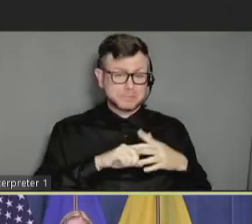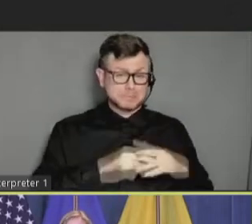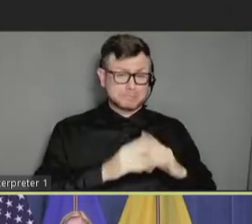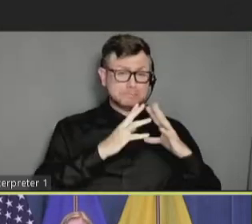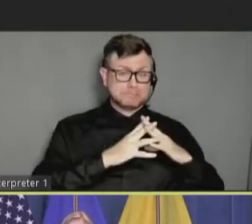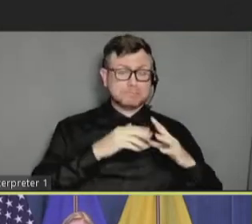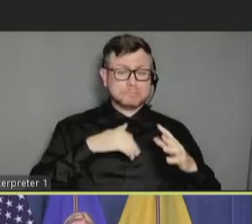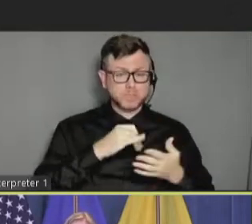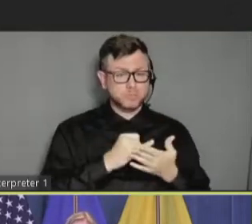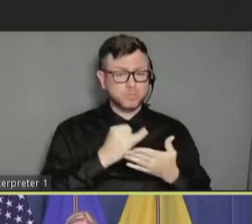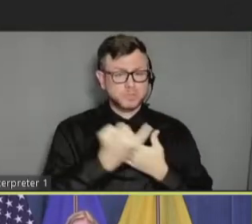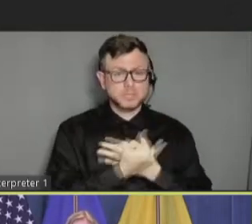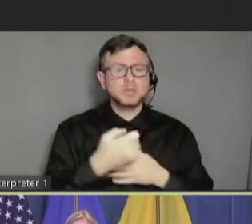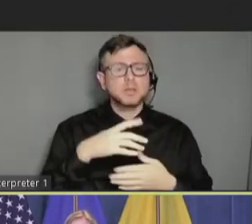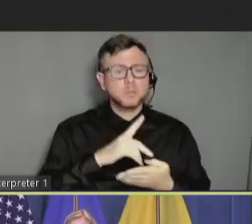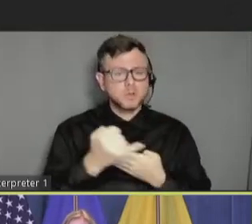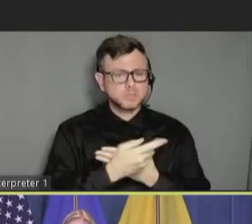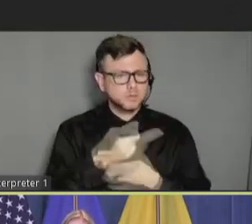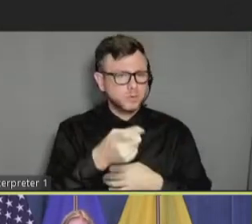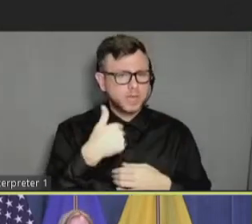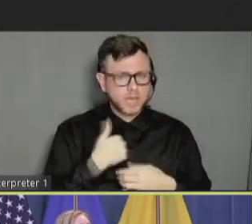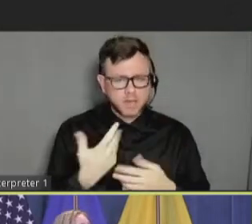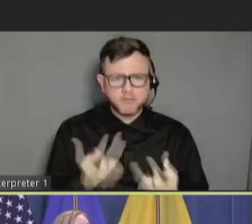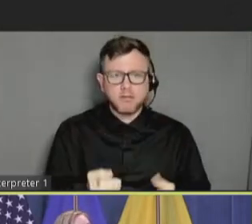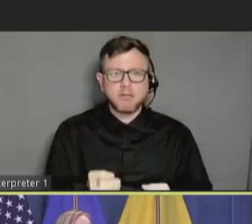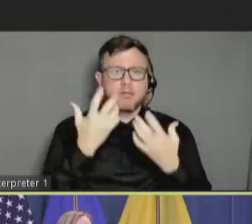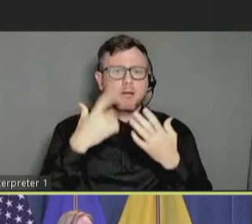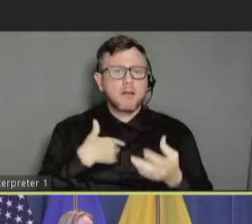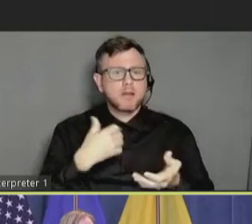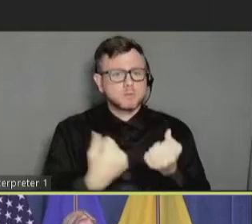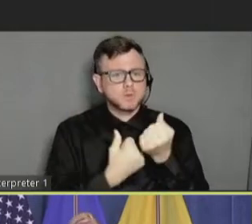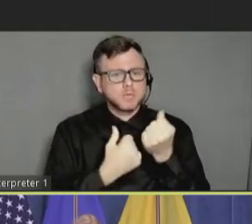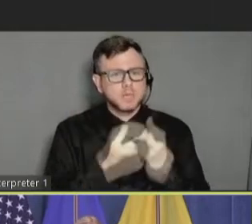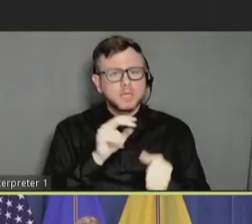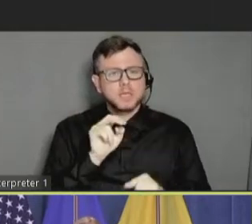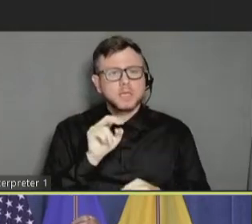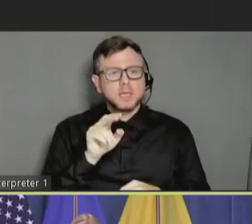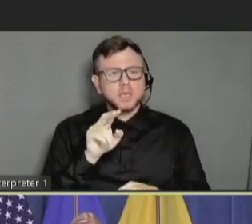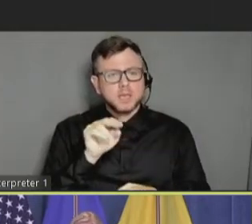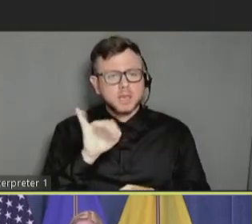we had a lot of support from NEA and CDC. I had some colleagues at the National Academy